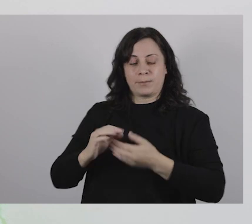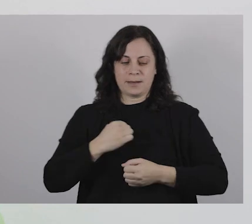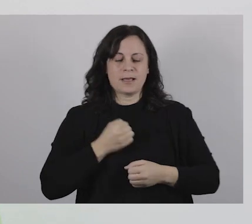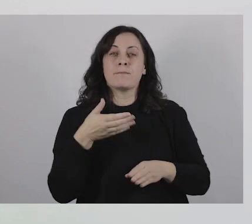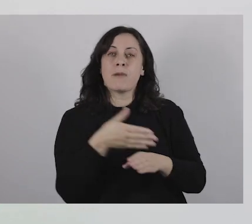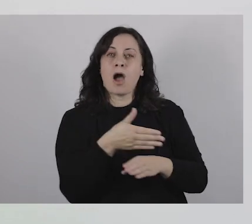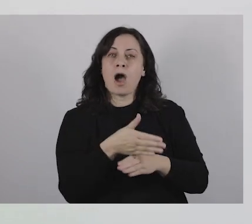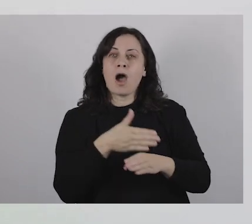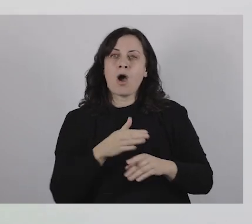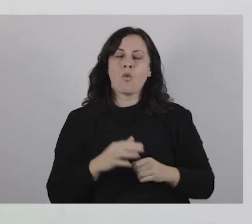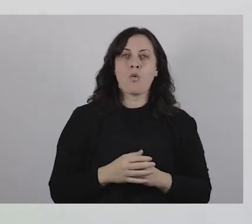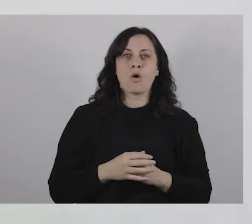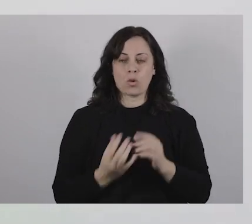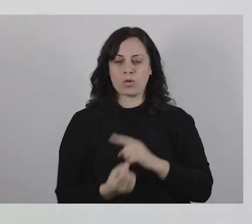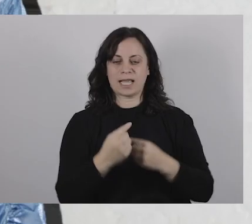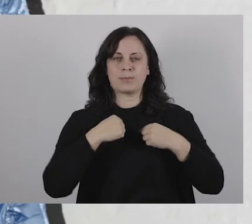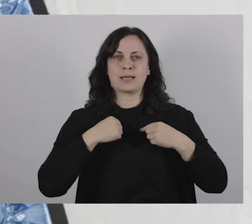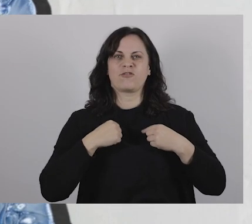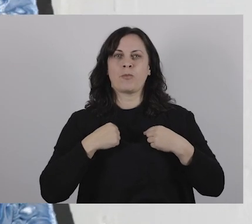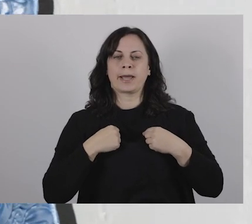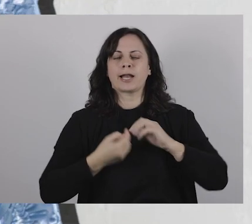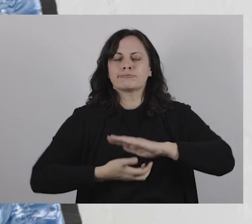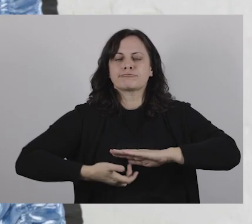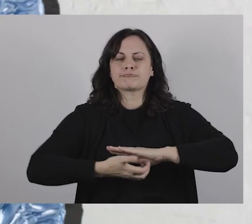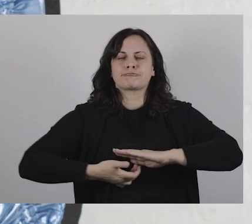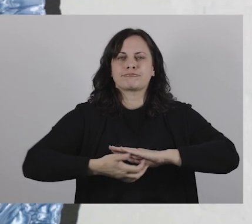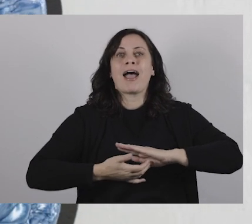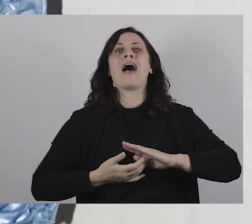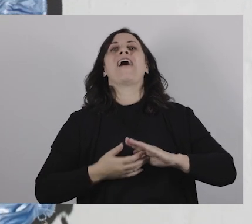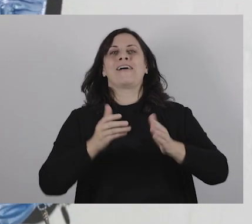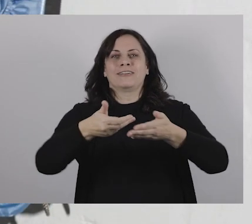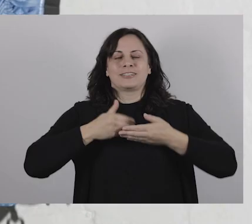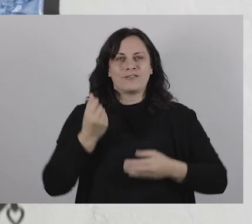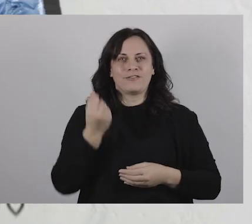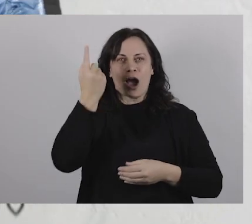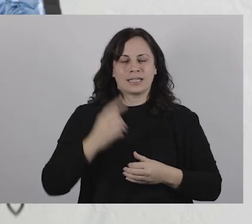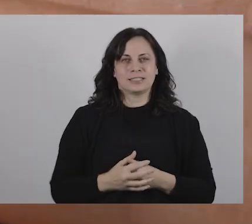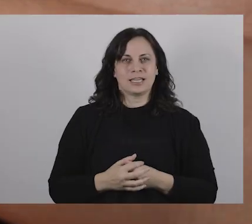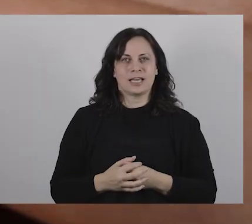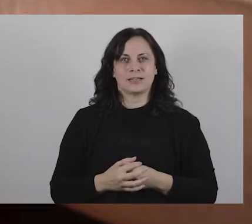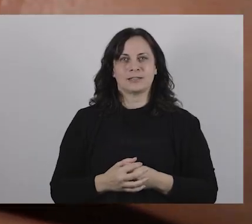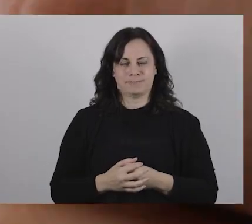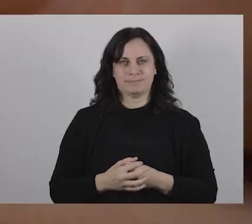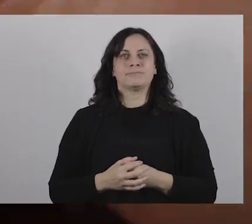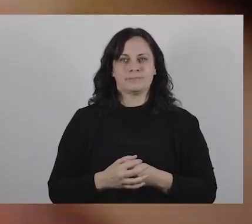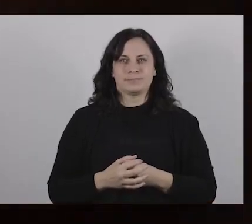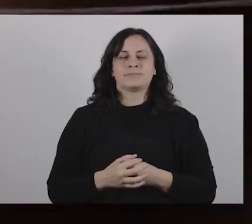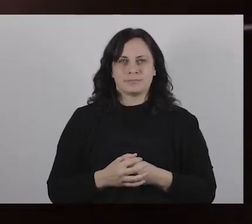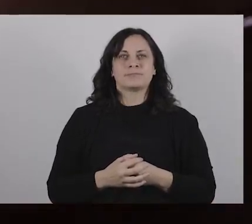So a lot of my work is about whatever is going on for me at the time. And a lot of the time I'm making it,